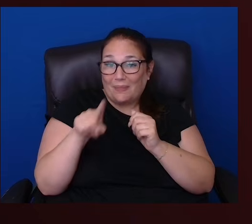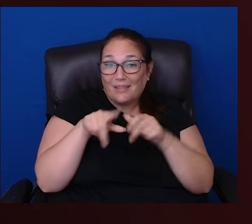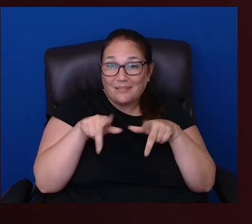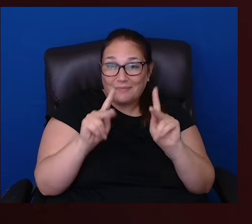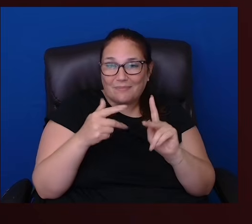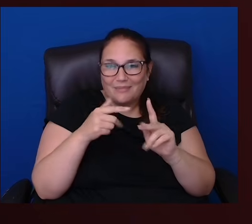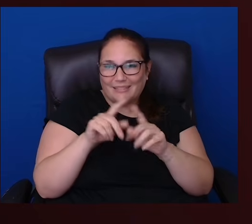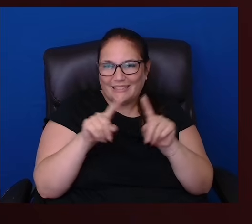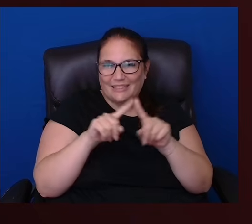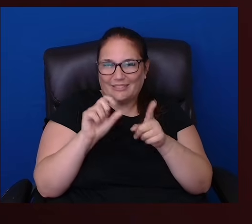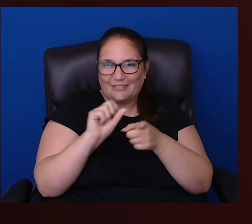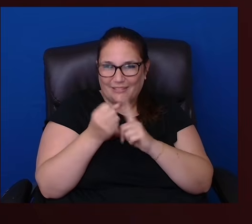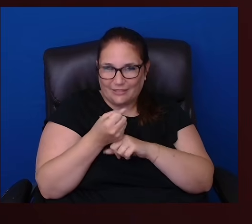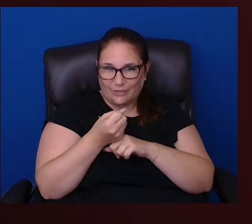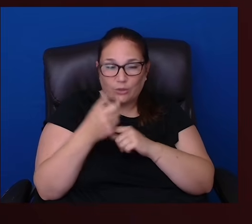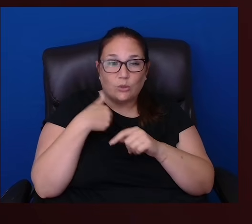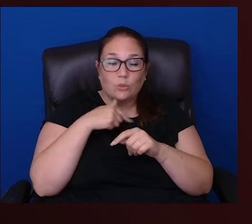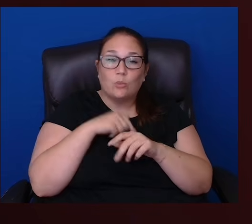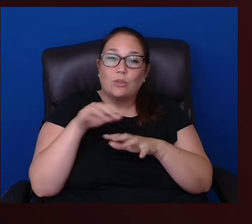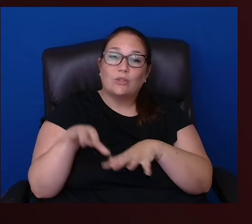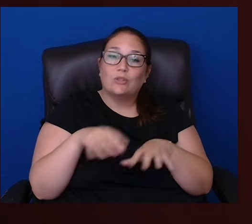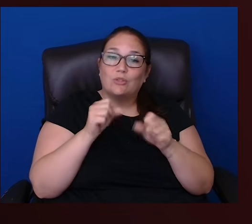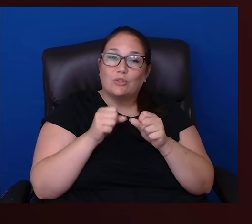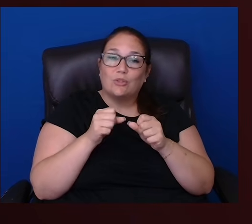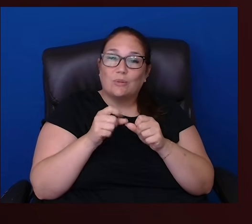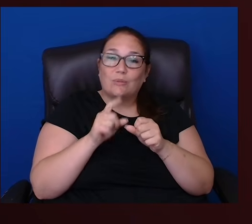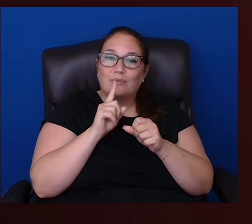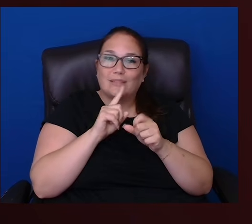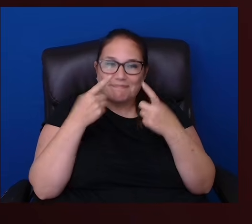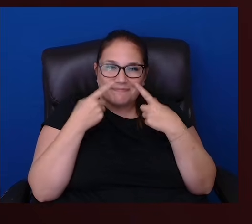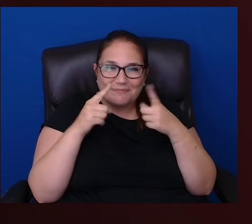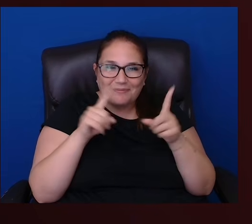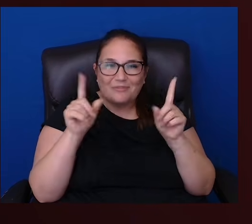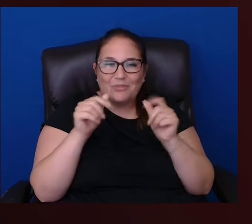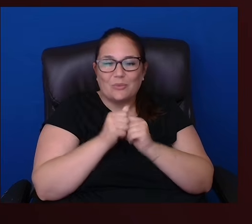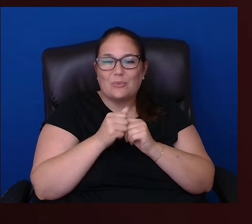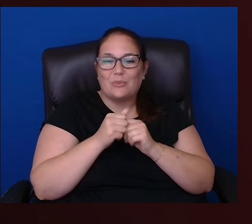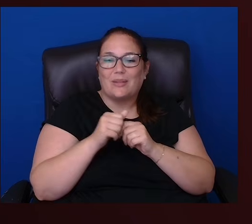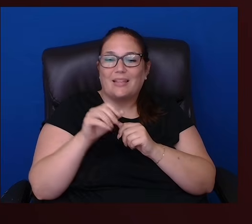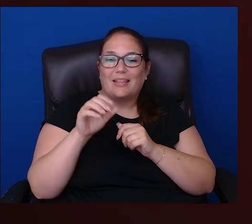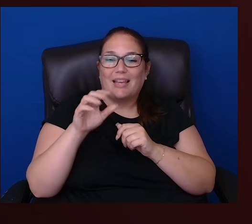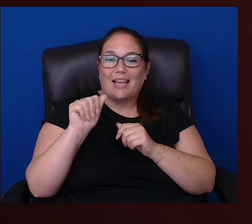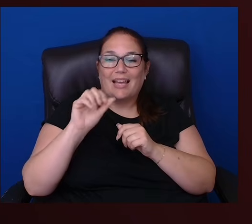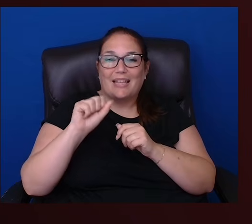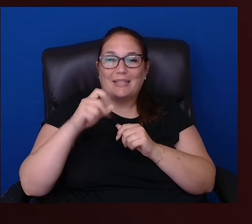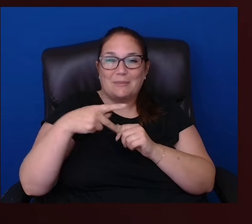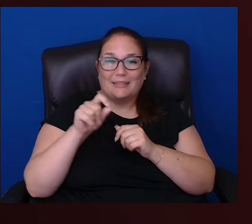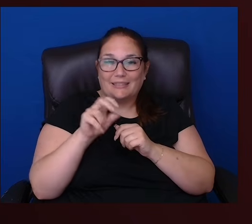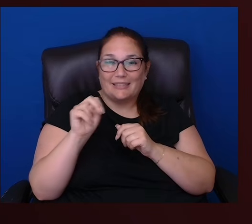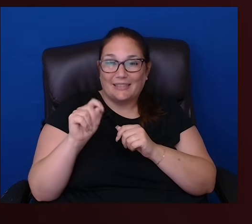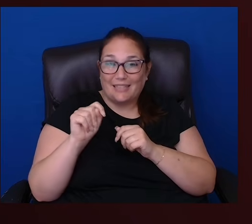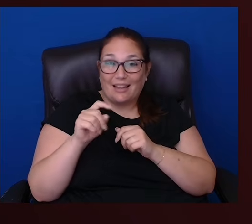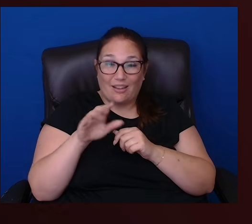We basically took what was very successful in ASP.NET, and if you're a web developer you're familiar with things